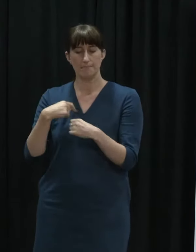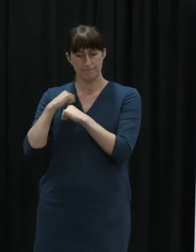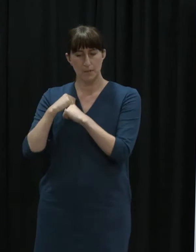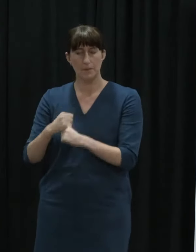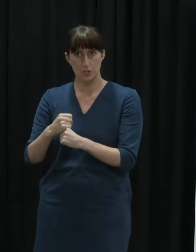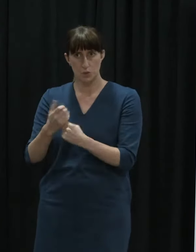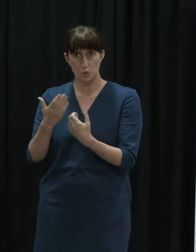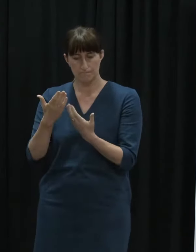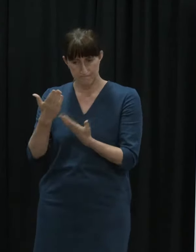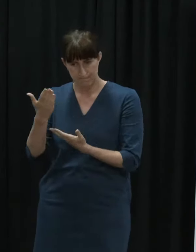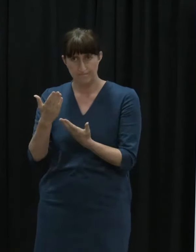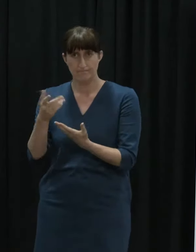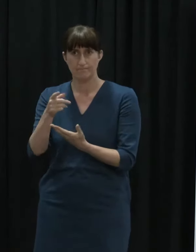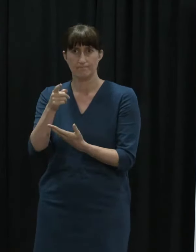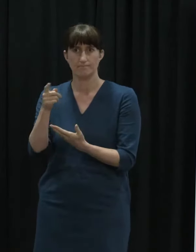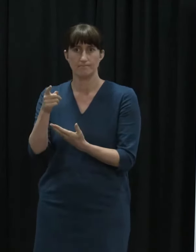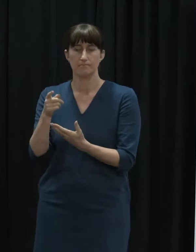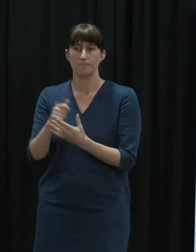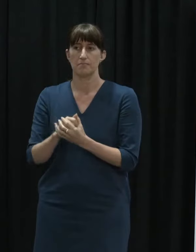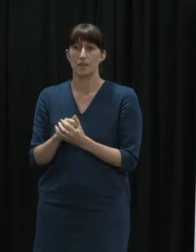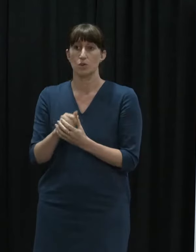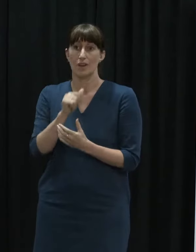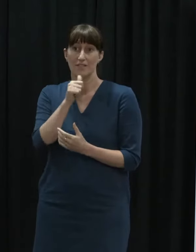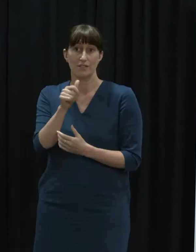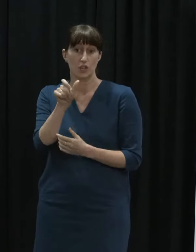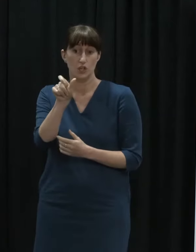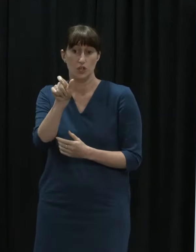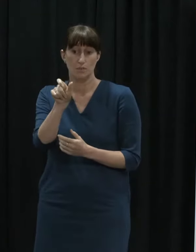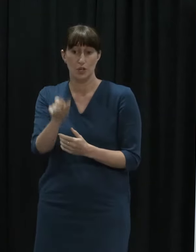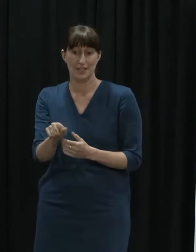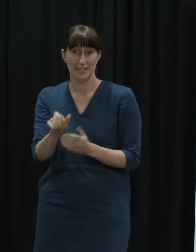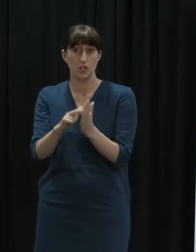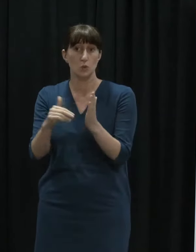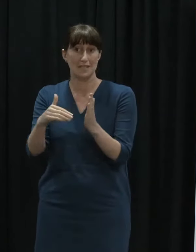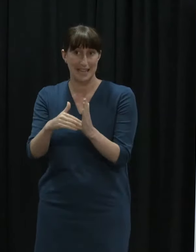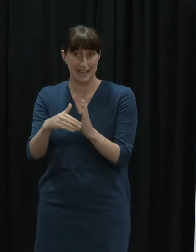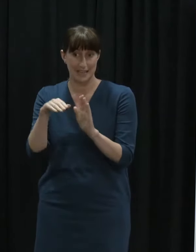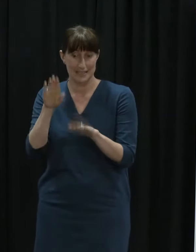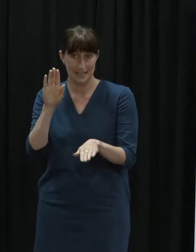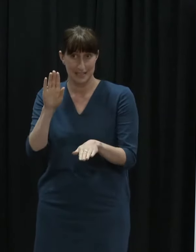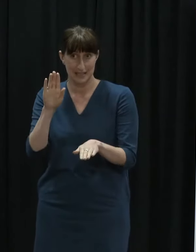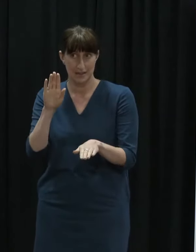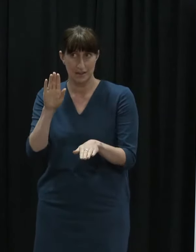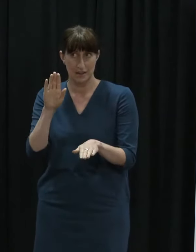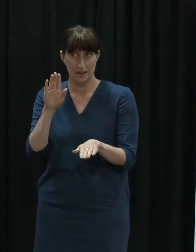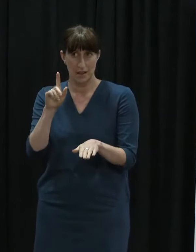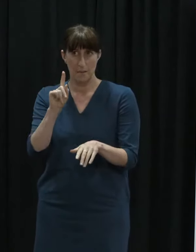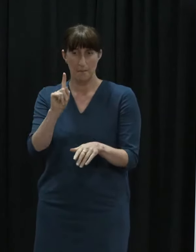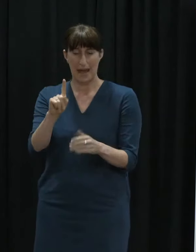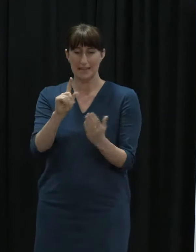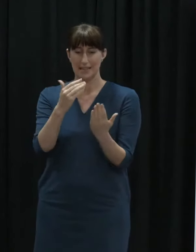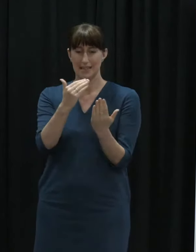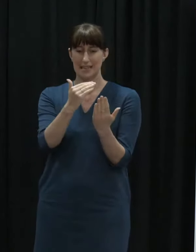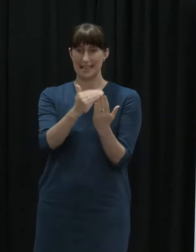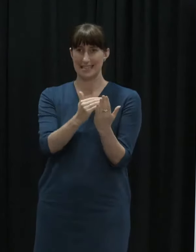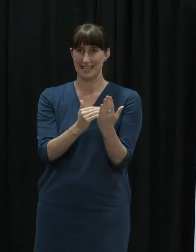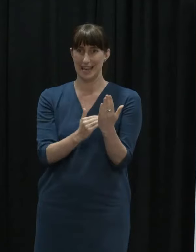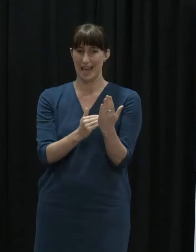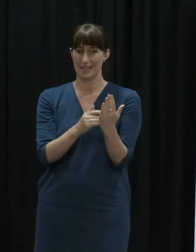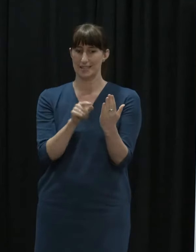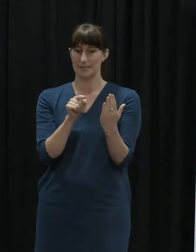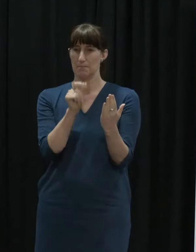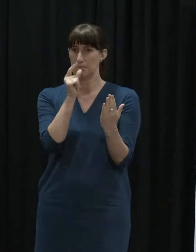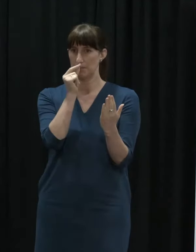resident who is affiliated or